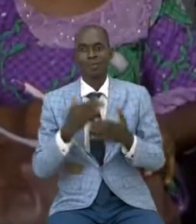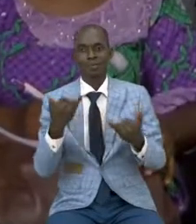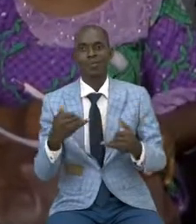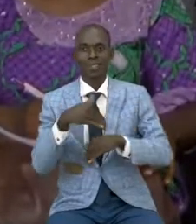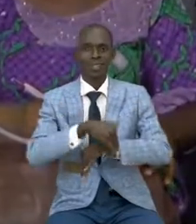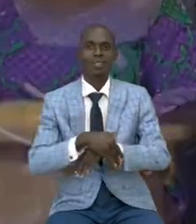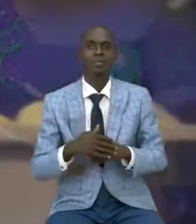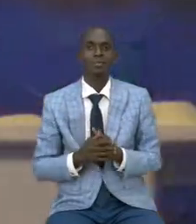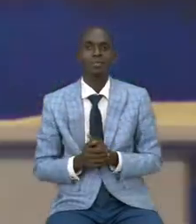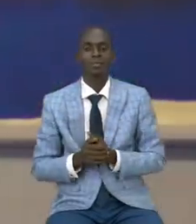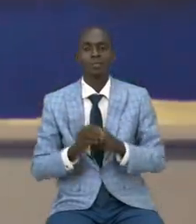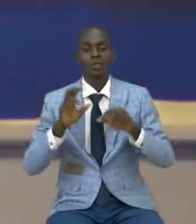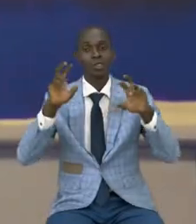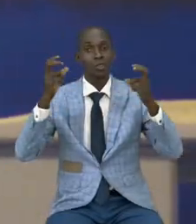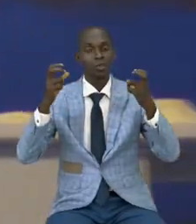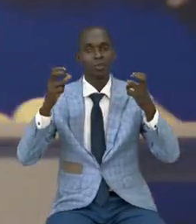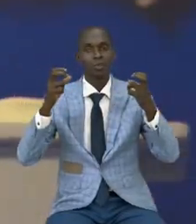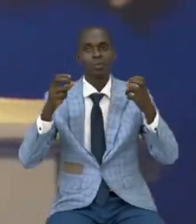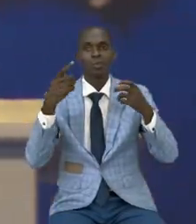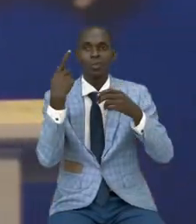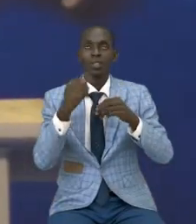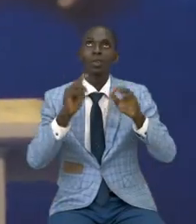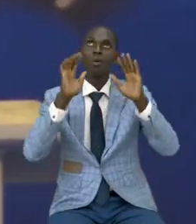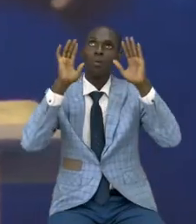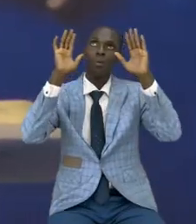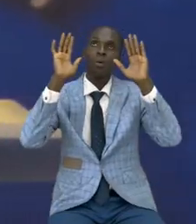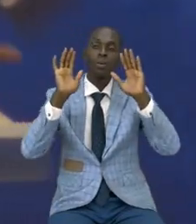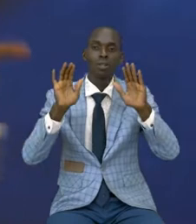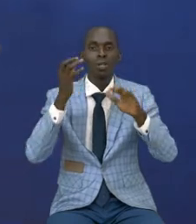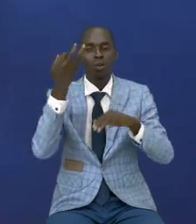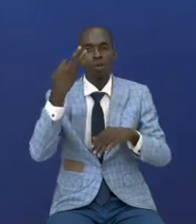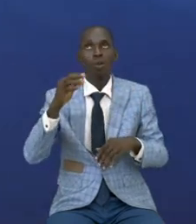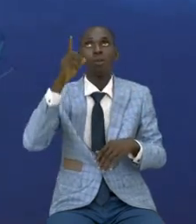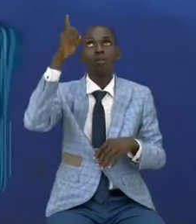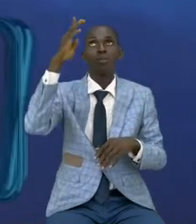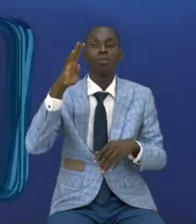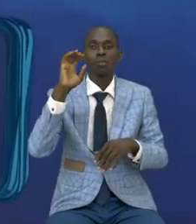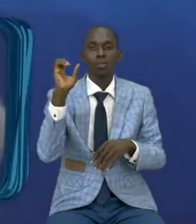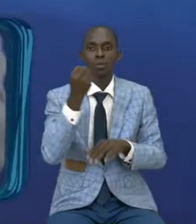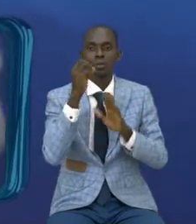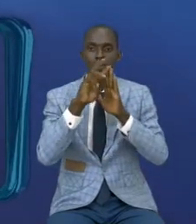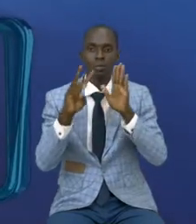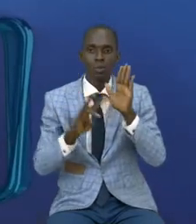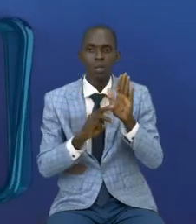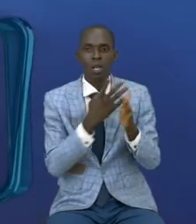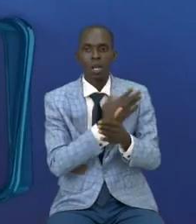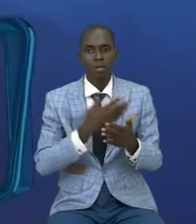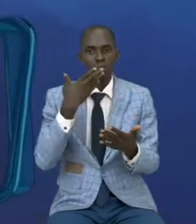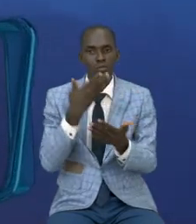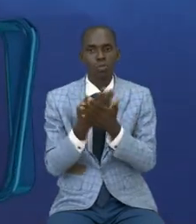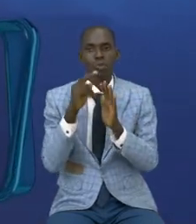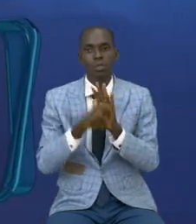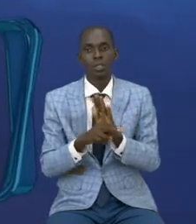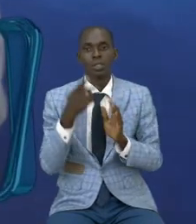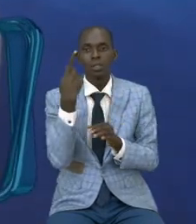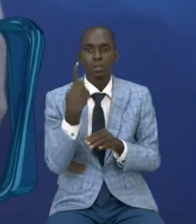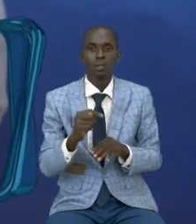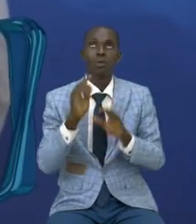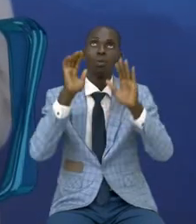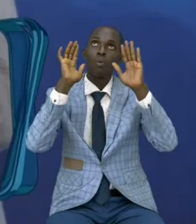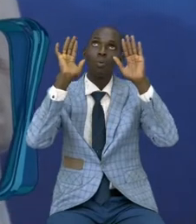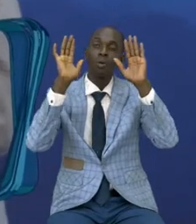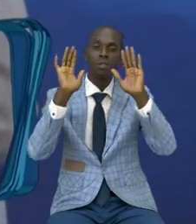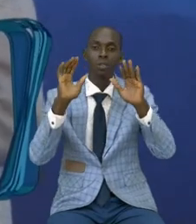we're talking about the wonder of god's will and goodness the wonder of god's will